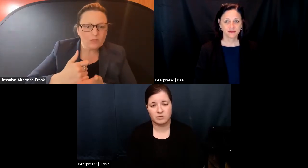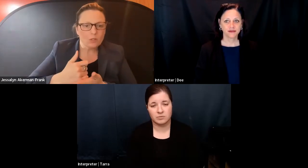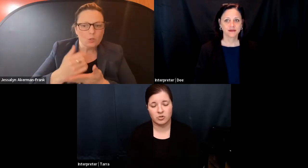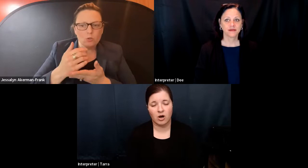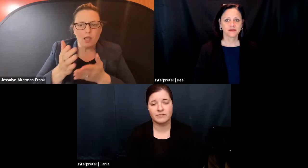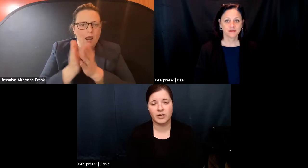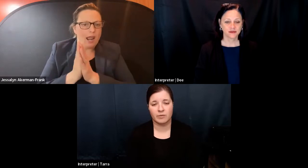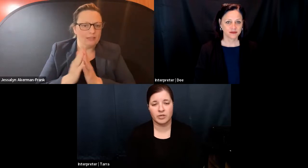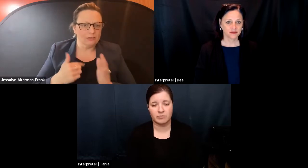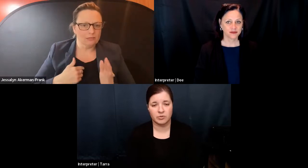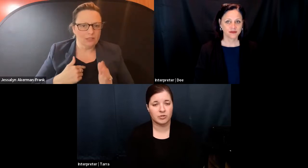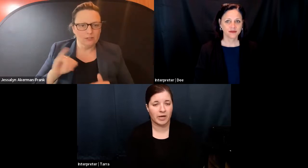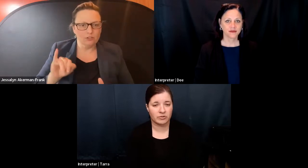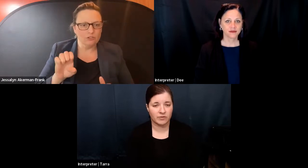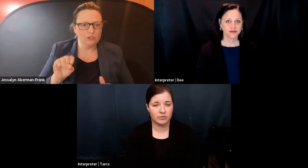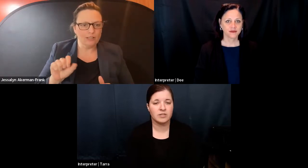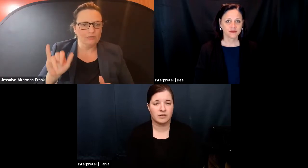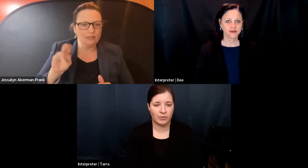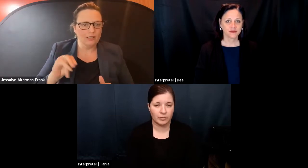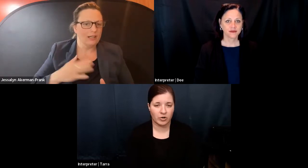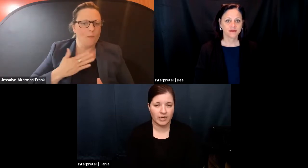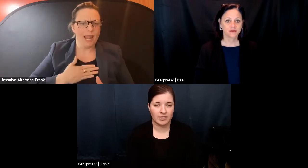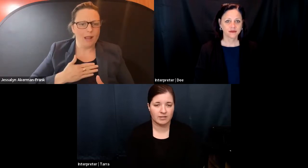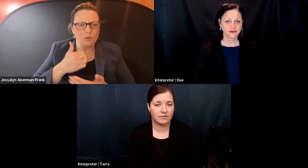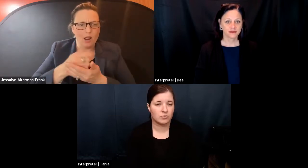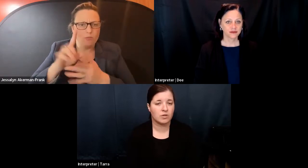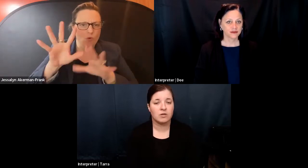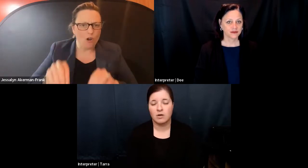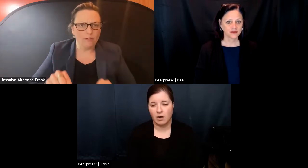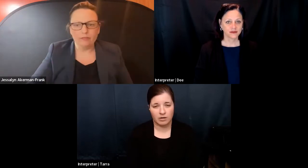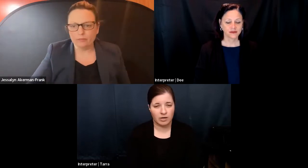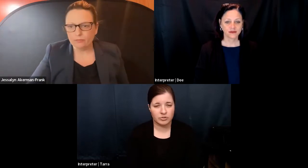We are expecting over 140 people to attend the webinar tonight, so we want to make sure we can see all of our